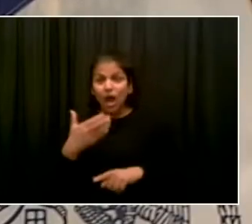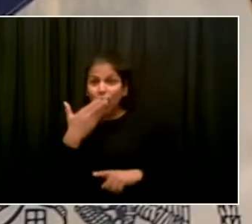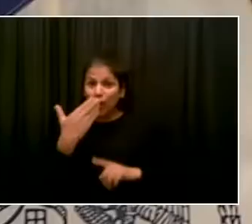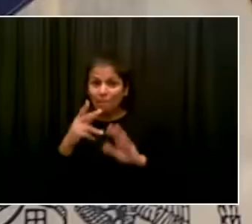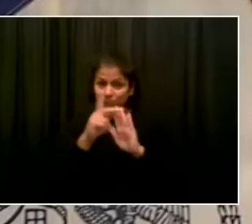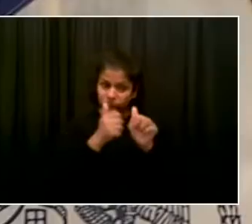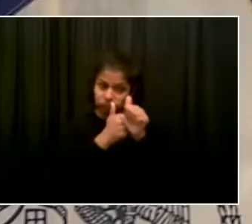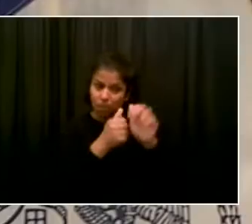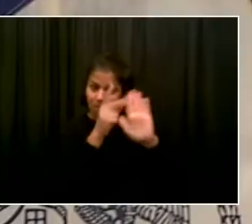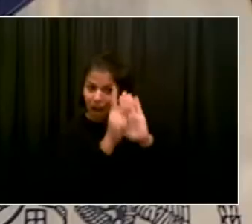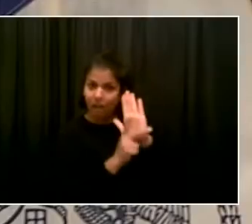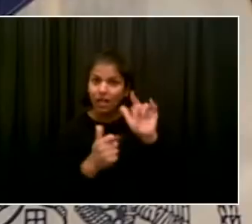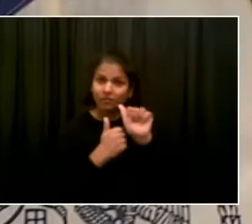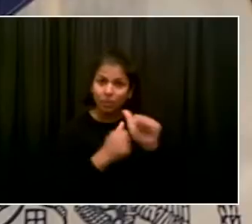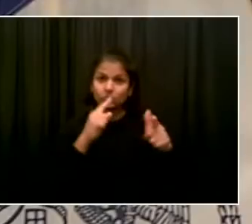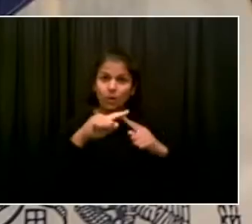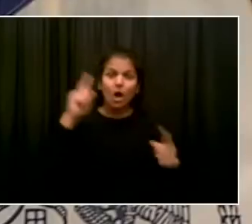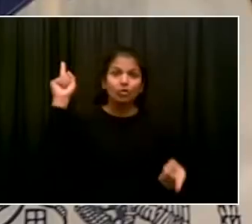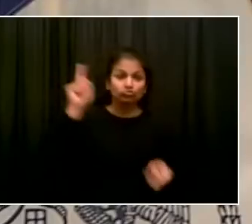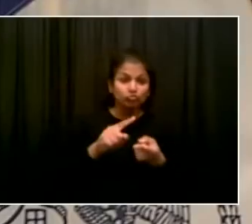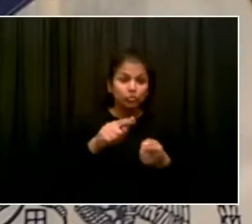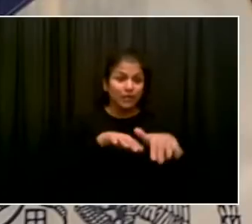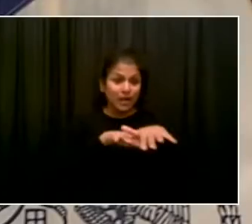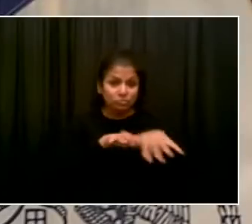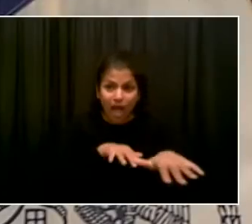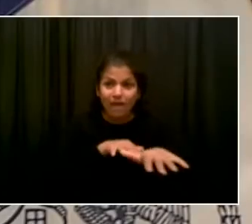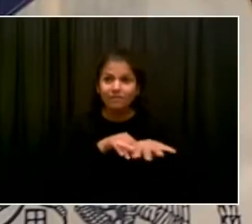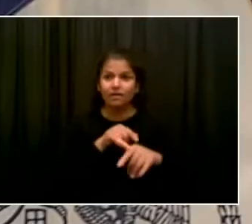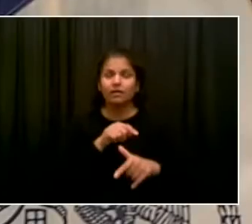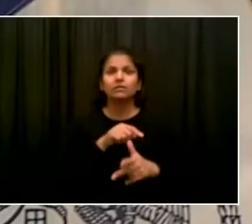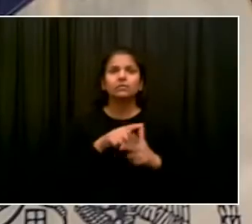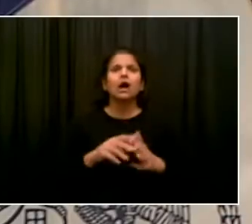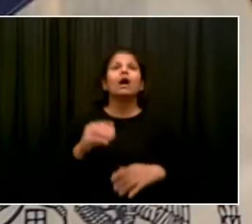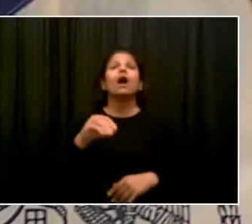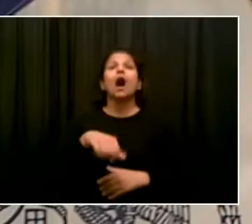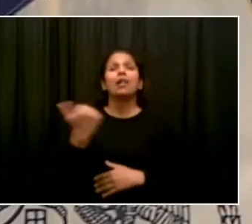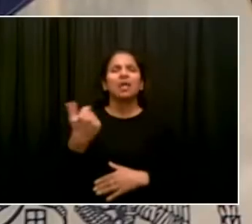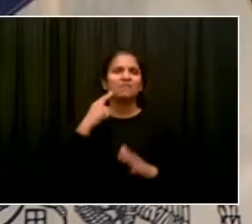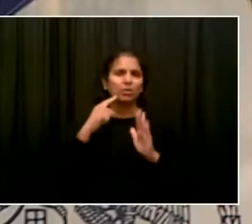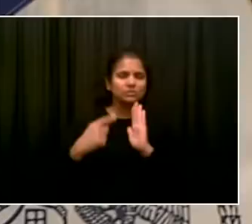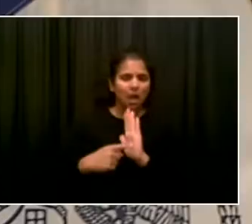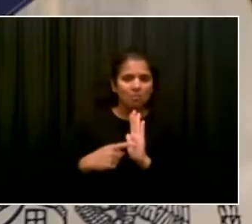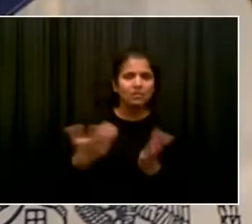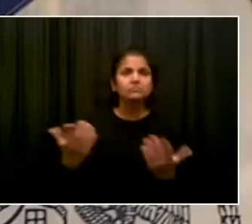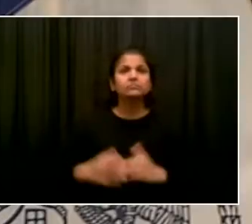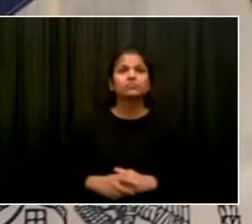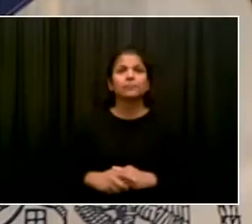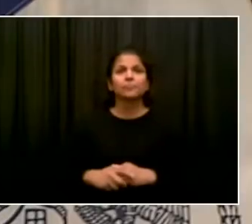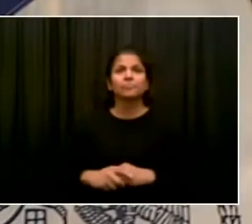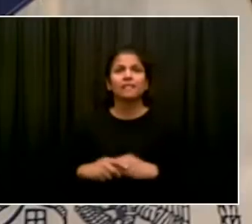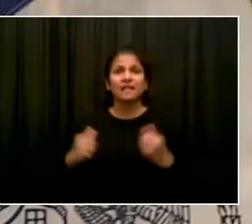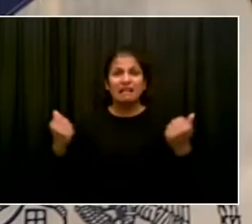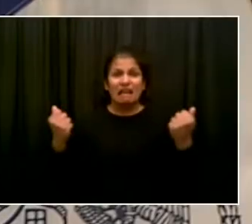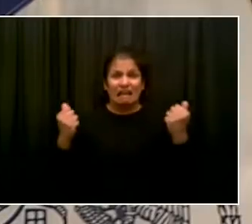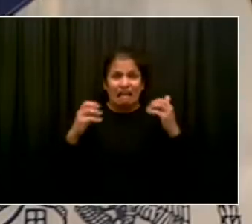PRIVATE VEHICLE YOU ARE OPENING UP SPACE FOR BUSES. EVERY TIME WE MOVE ON IMPORTANT PIOLCSIE LIKE CONGESTION PRICING WE REDUCE THE